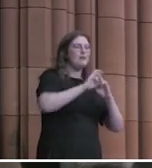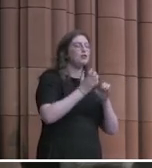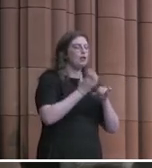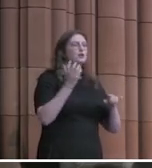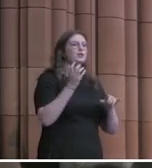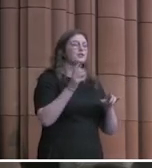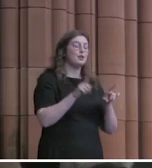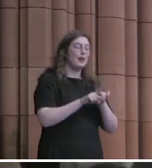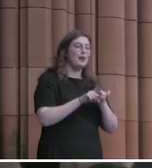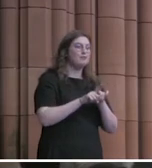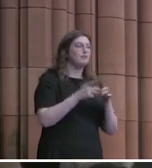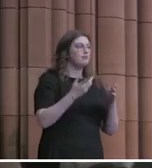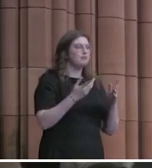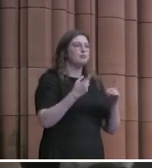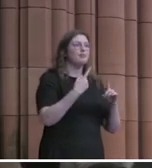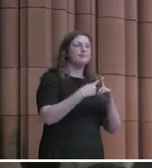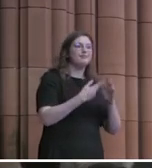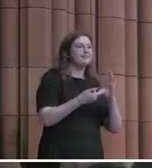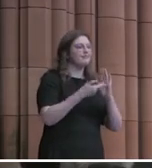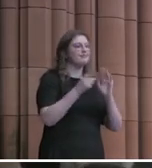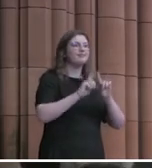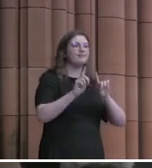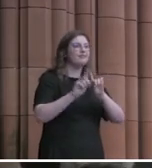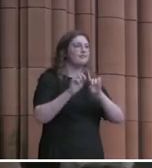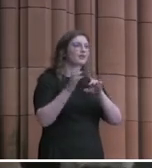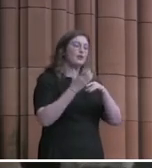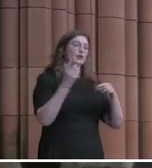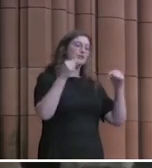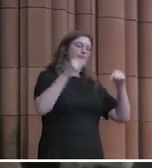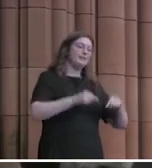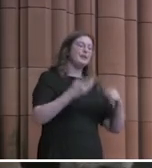as well as other graduates from different programmes that are here today.